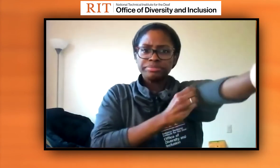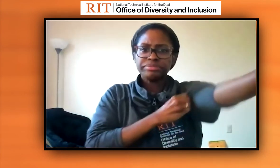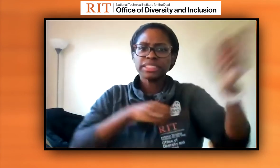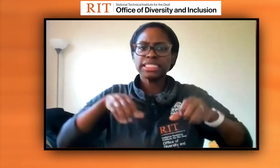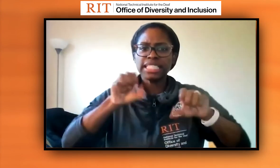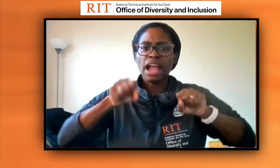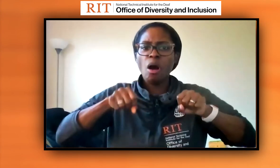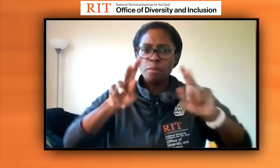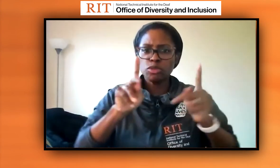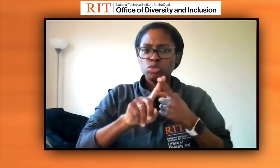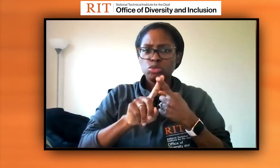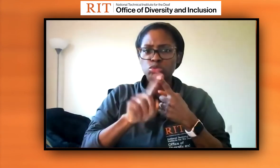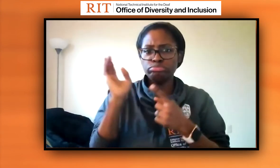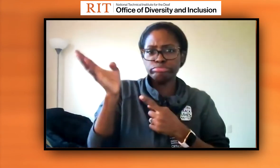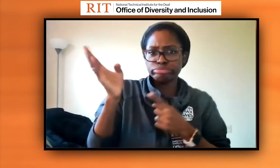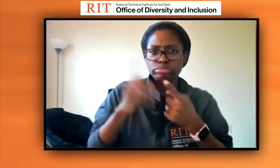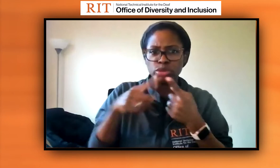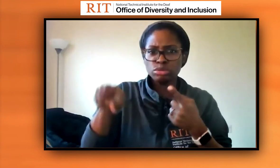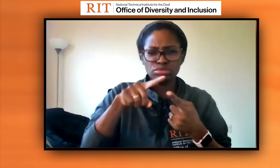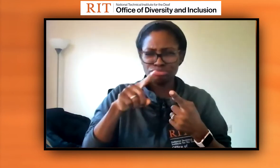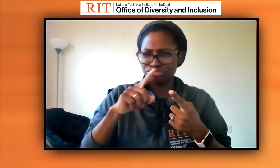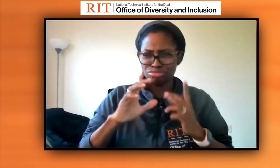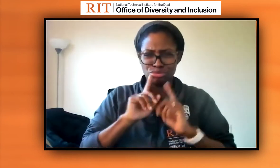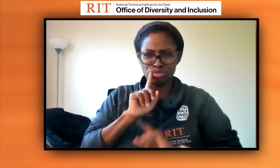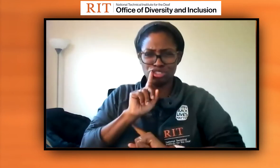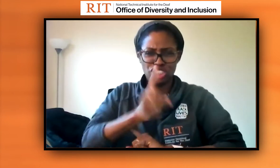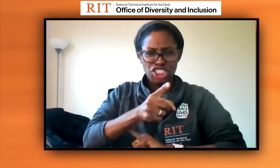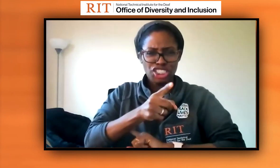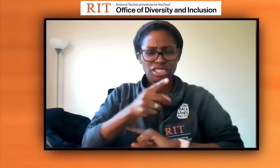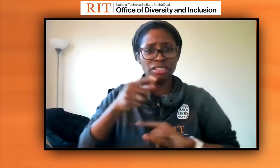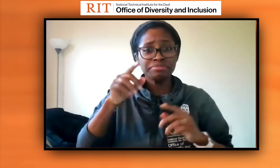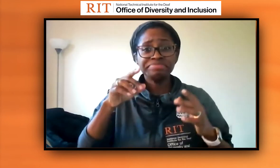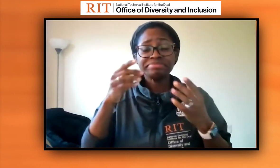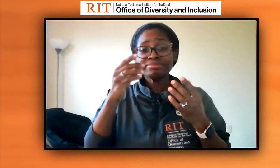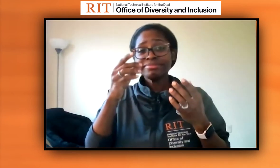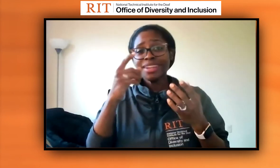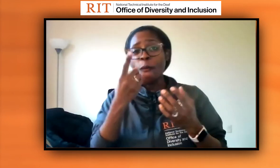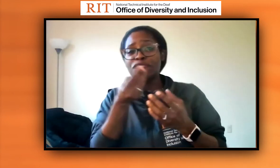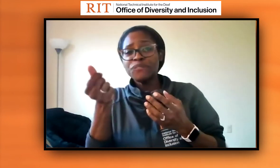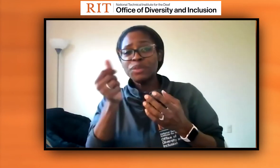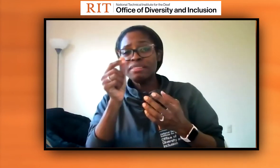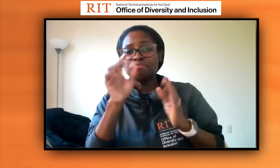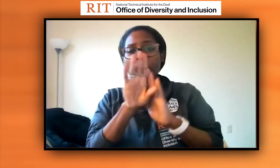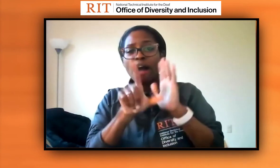To get back to Sean, he asked if I wouldn't mind taking this opportunity to present to all of you, and I thought, "Absolutely."